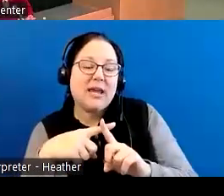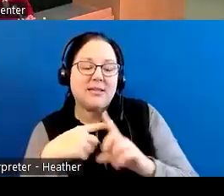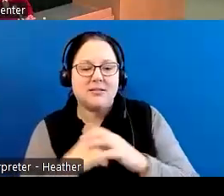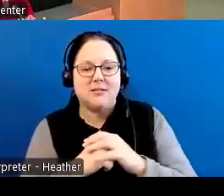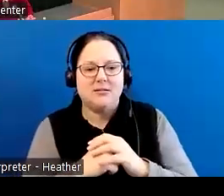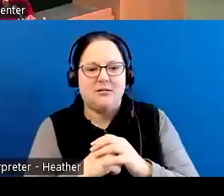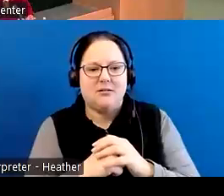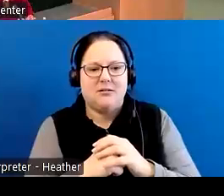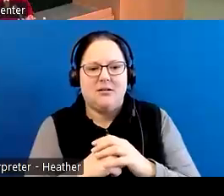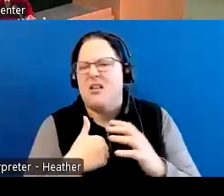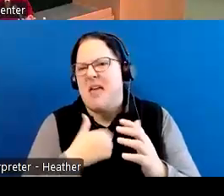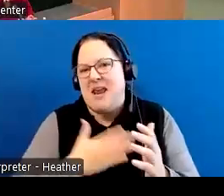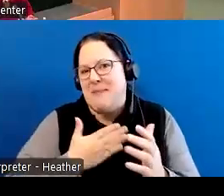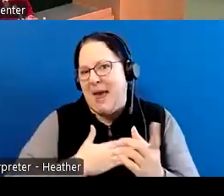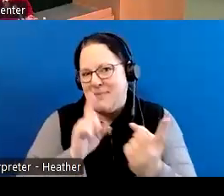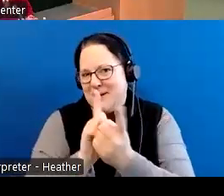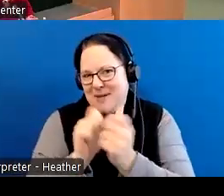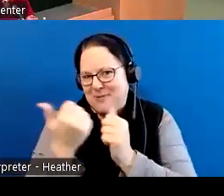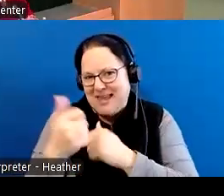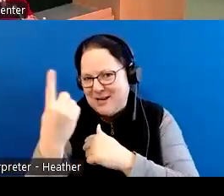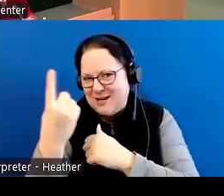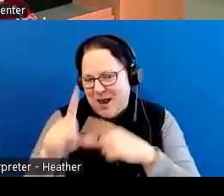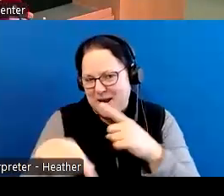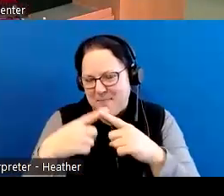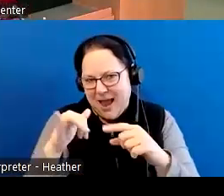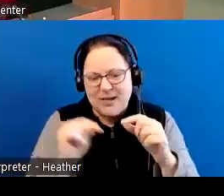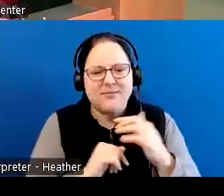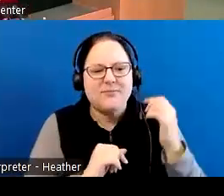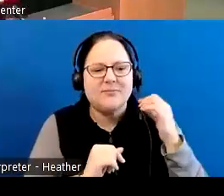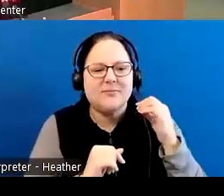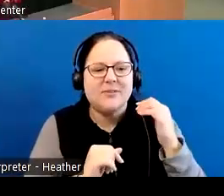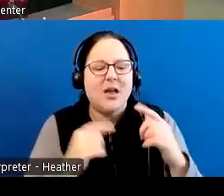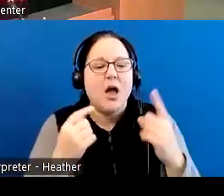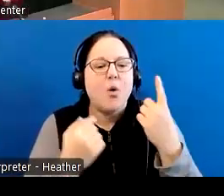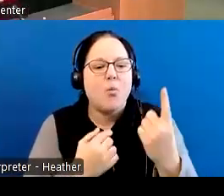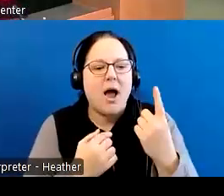about this with anyone. Um if the one of one of the risky strengths um turns out I have which is